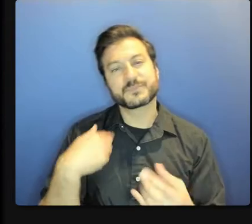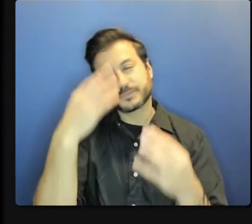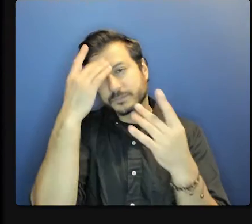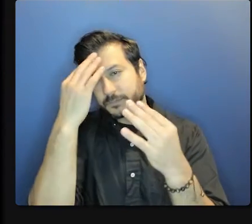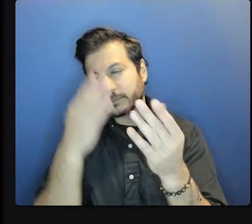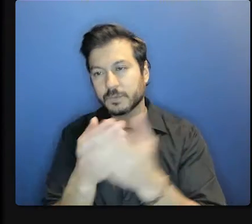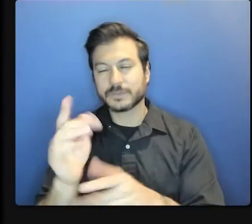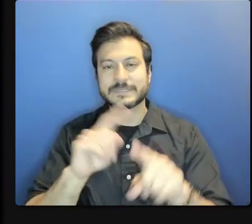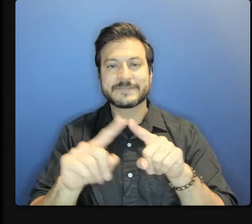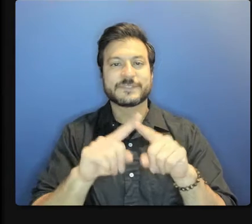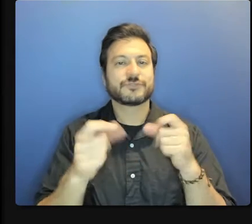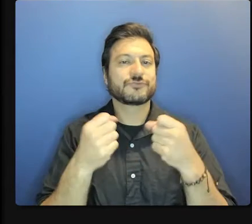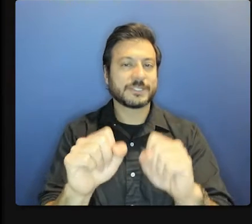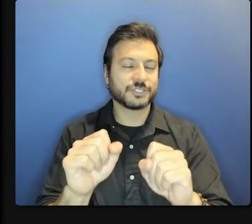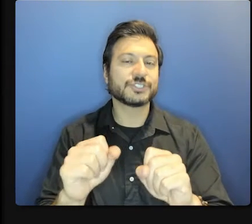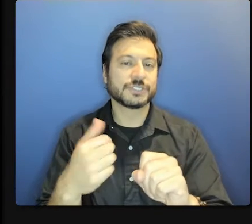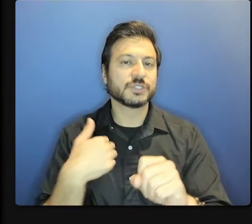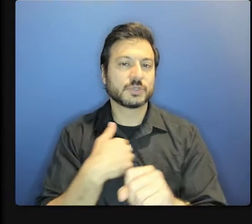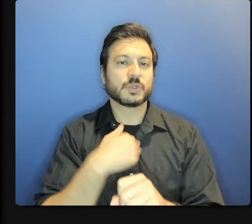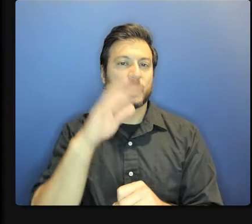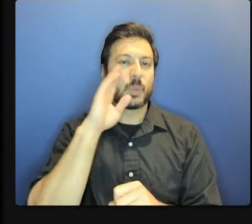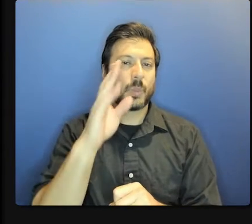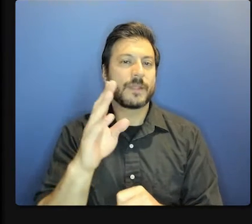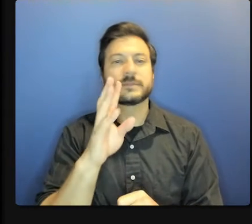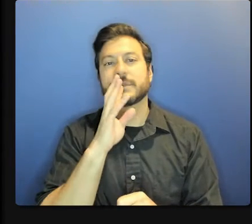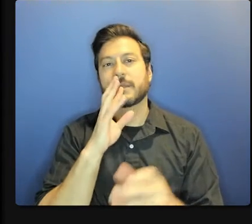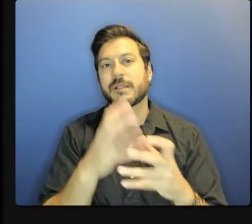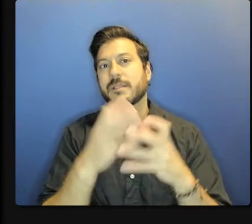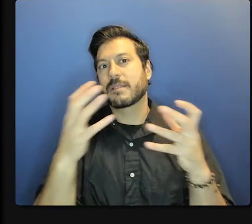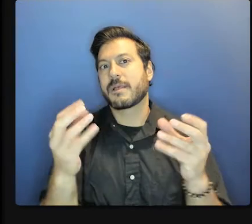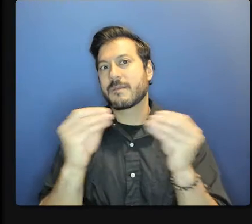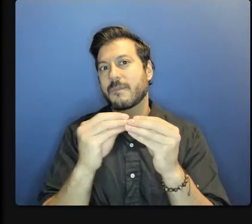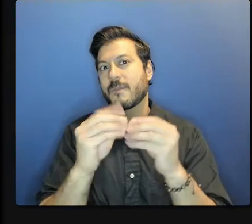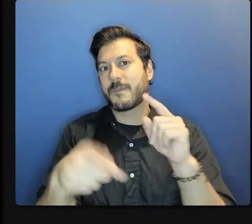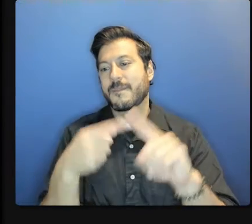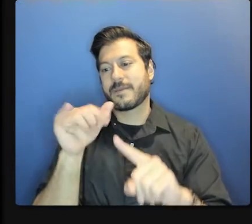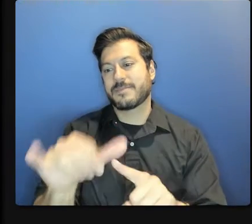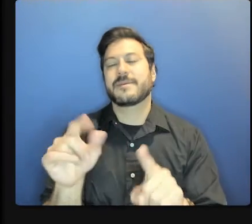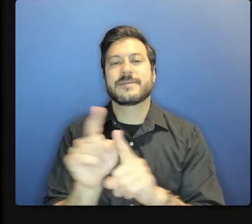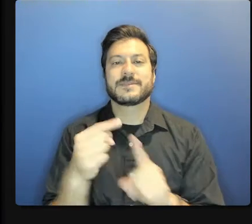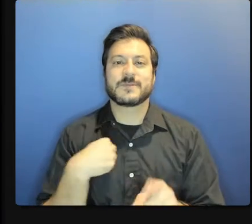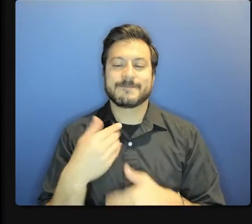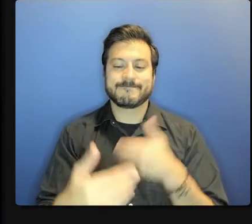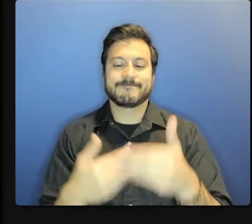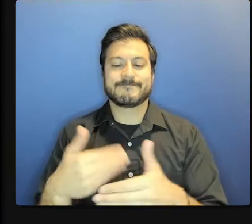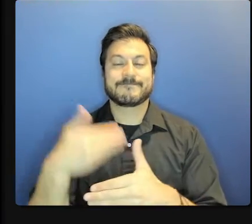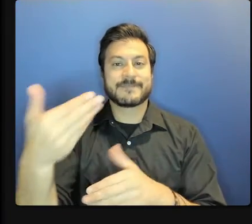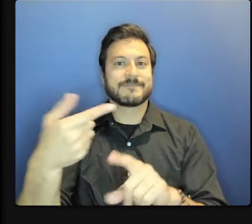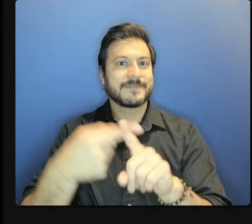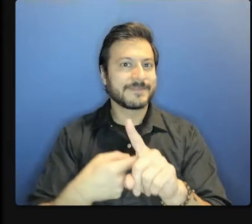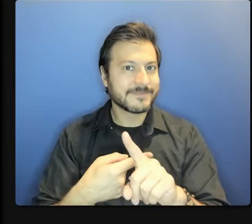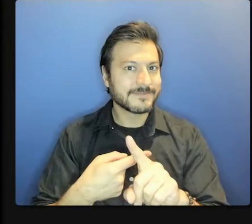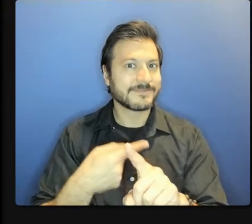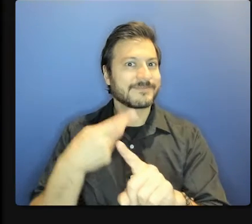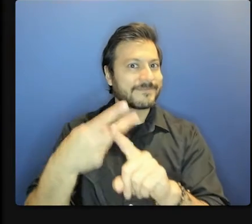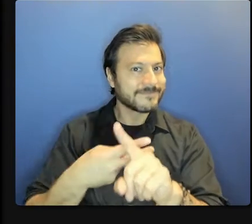We're thinking through a lot of the strategy there, and we're going to be talking a lot more about that as we move into the coming months.